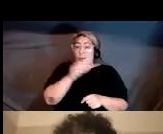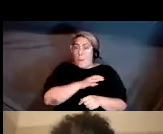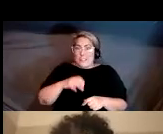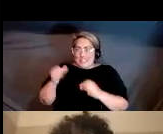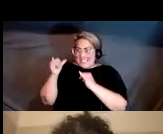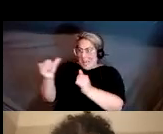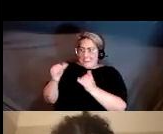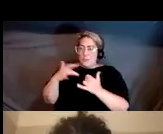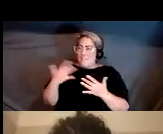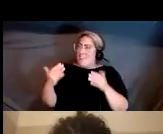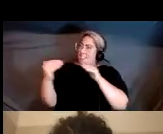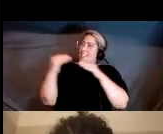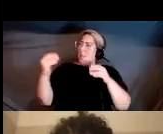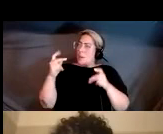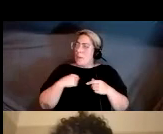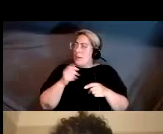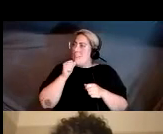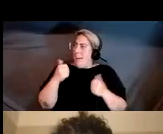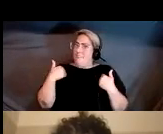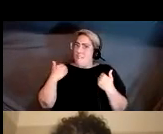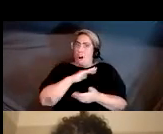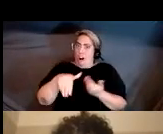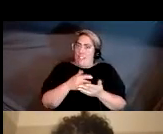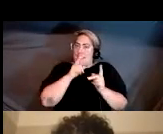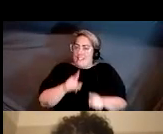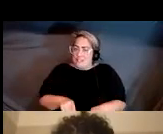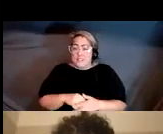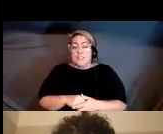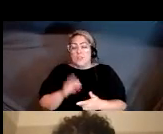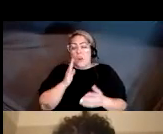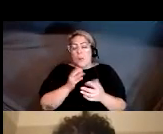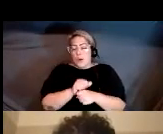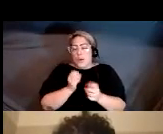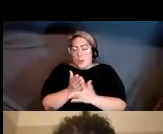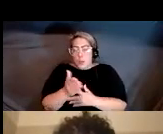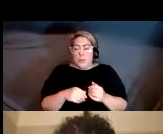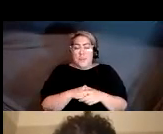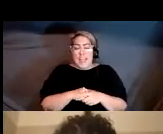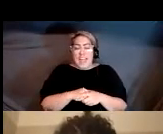something that needs to be worked through. If anybody is interested in learning more about the hero Act or what you need